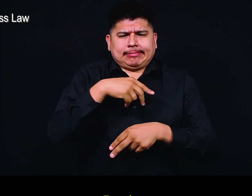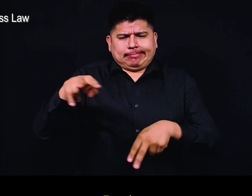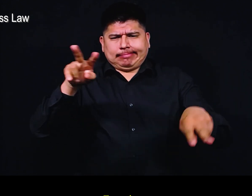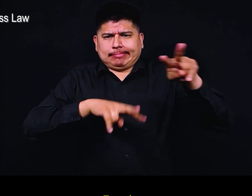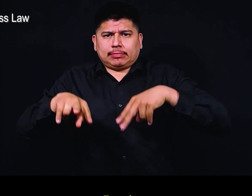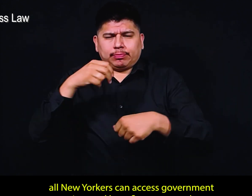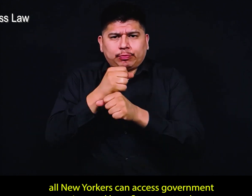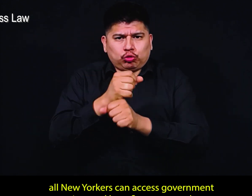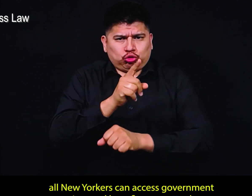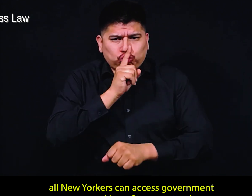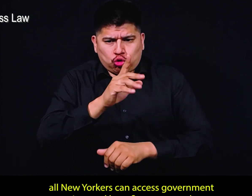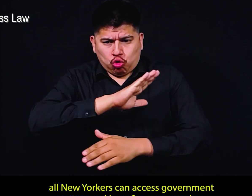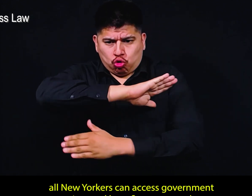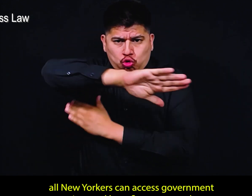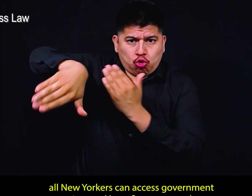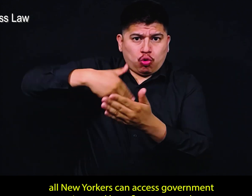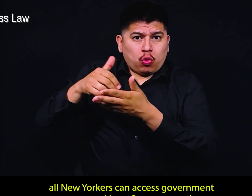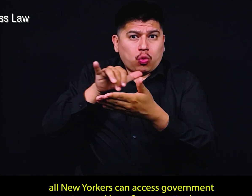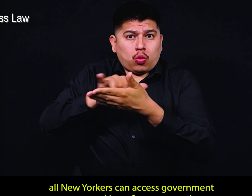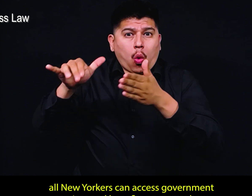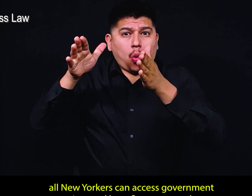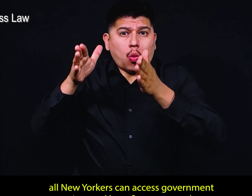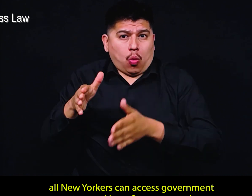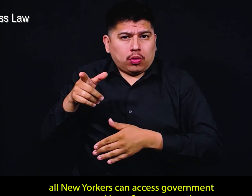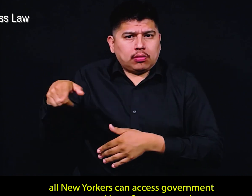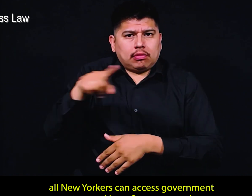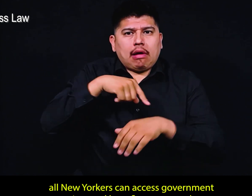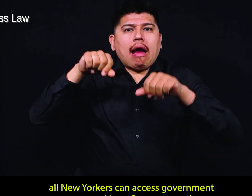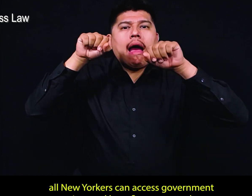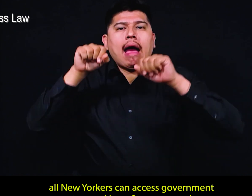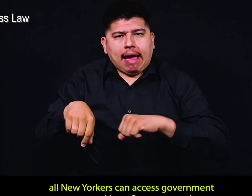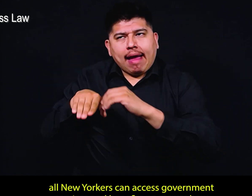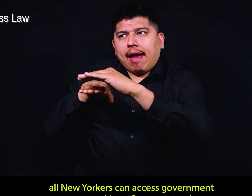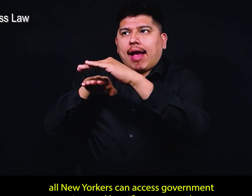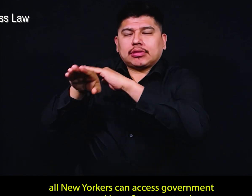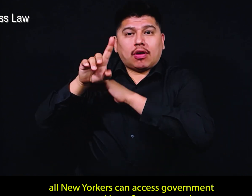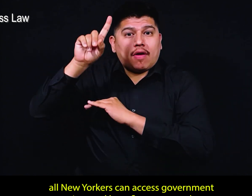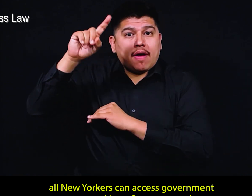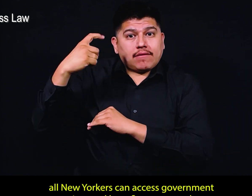To make sure all New Yorkers can access government services and benefits no matter how